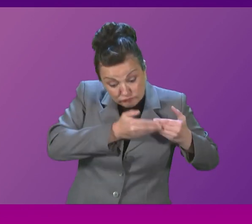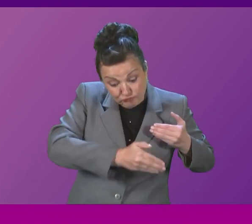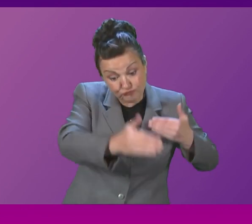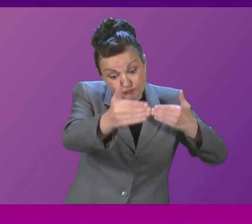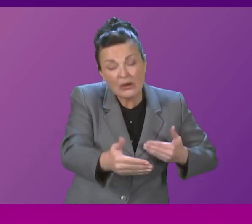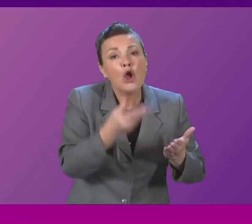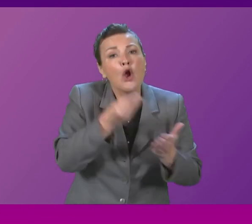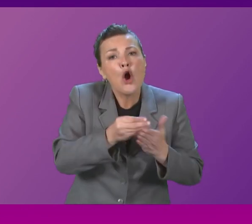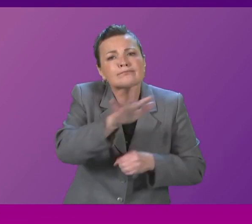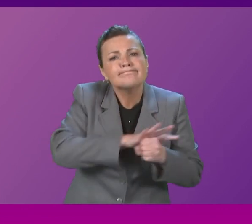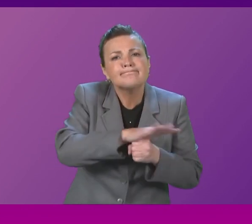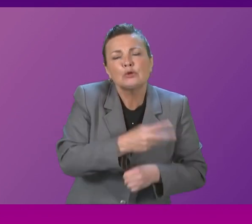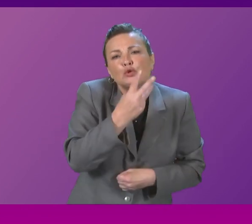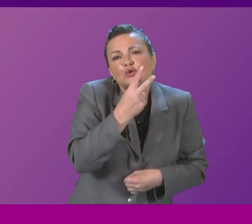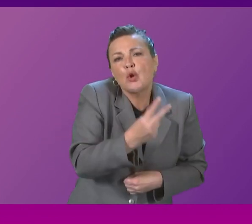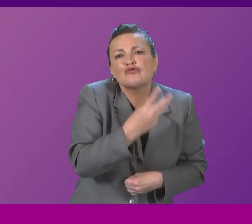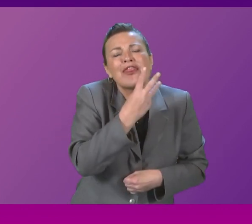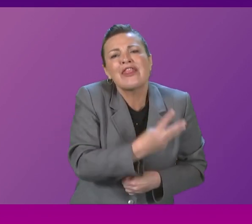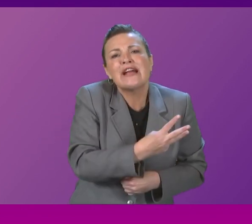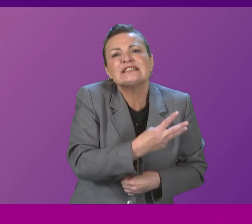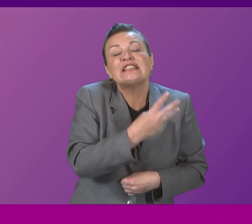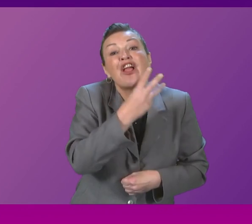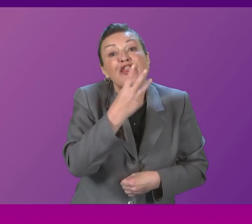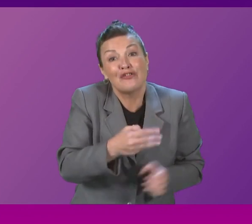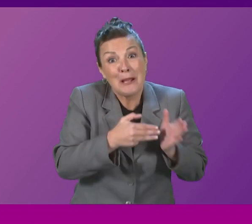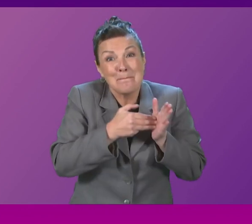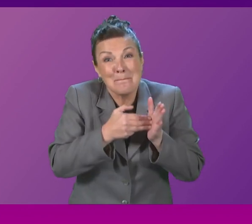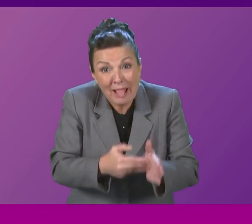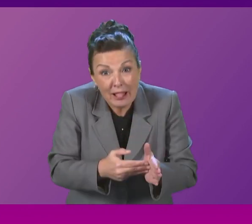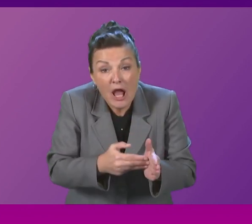the cost will be £233 million more than was forecast.